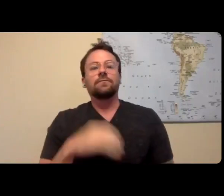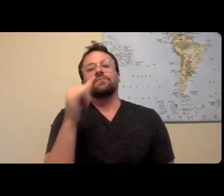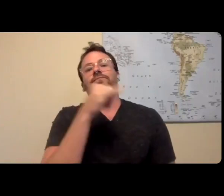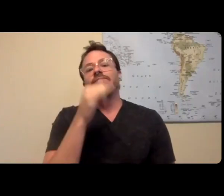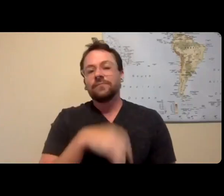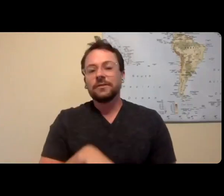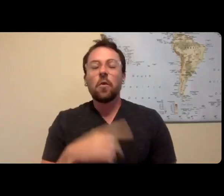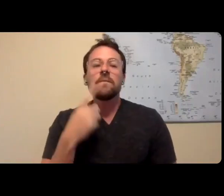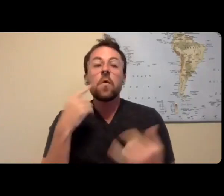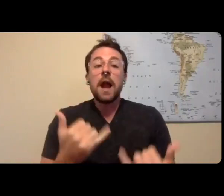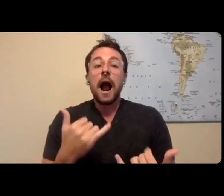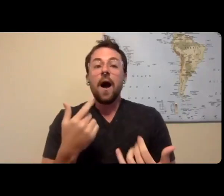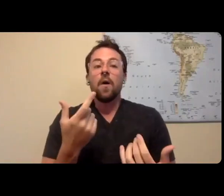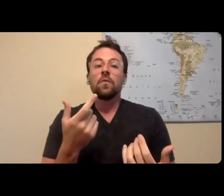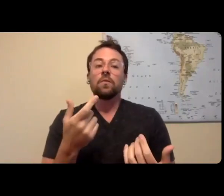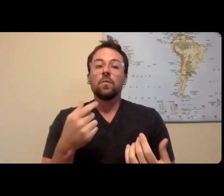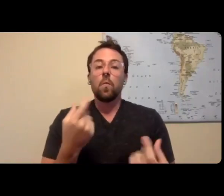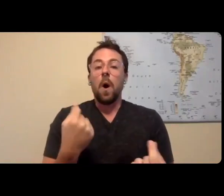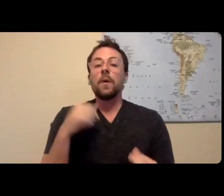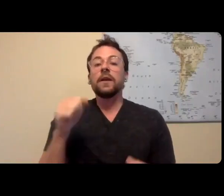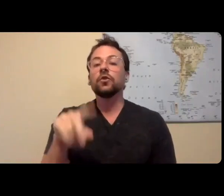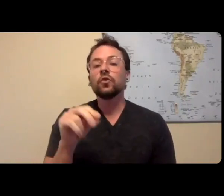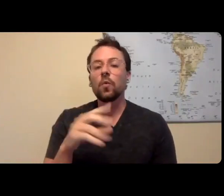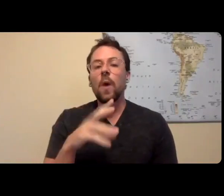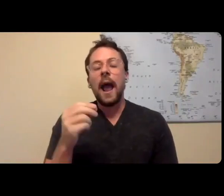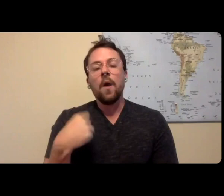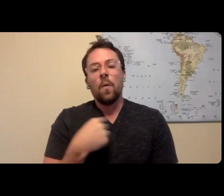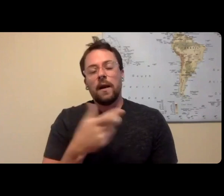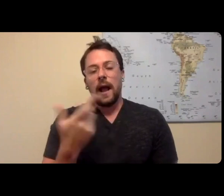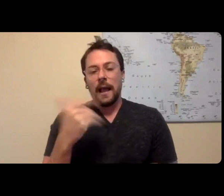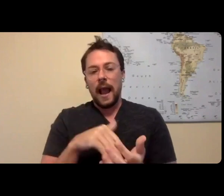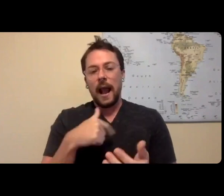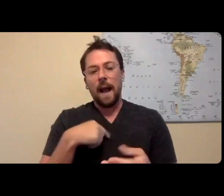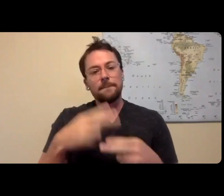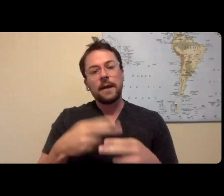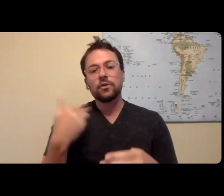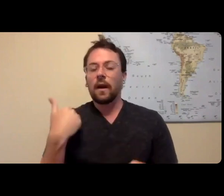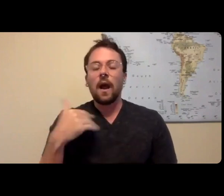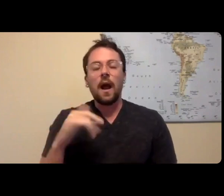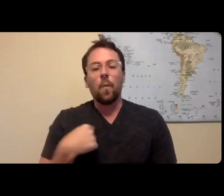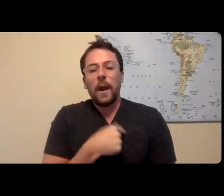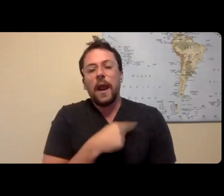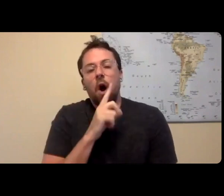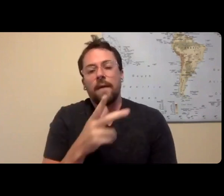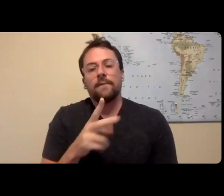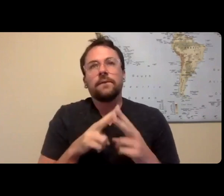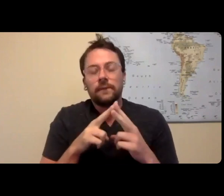which would be to renovate the bathrooms to have floor to ceiling stalls.